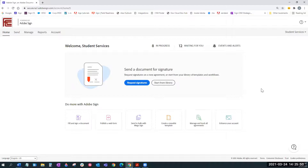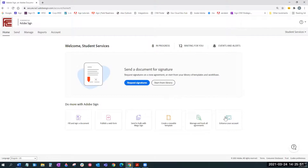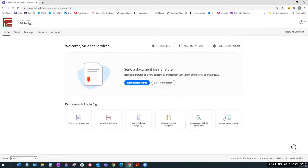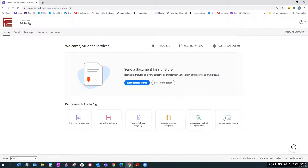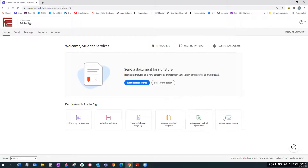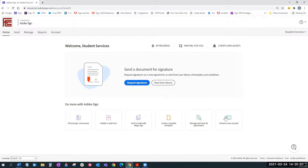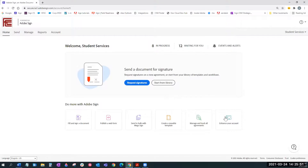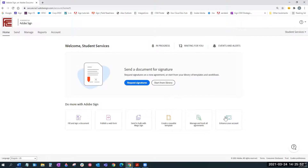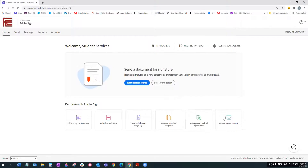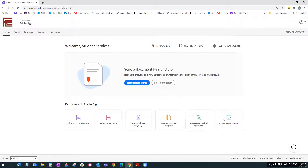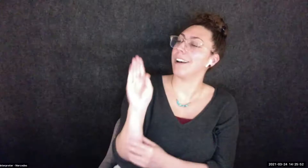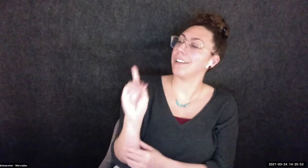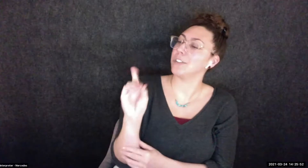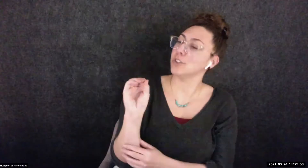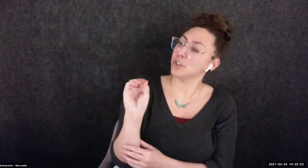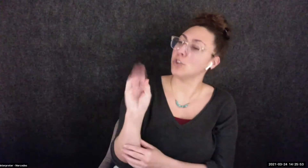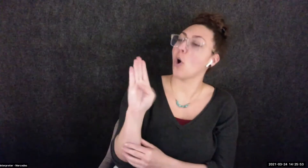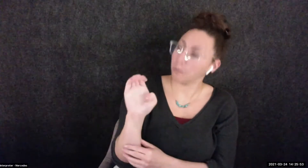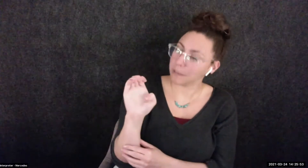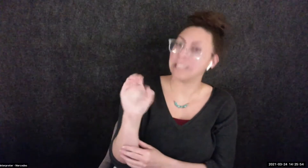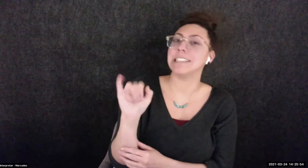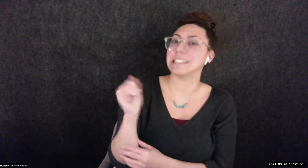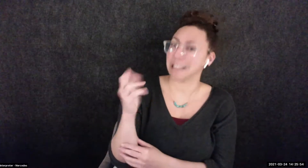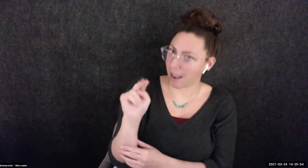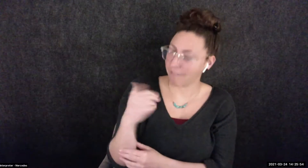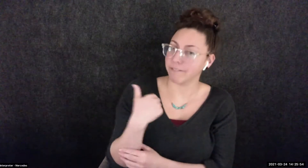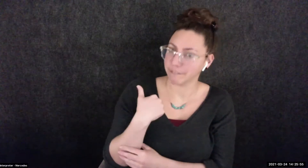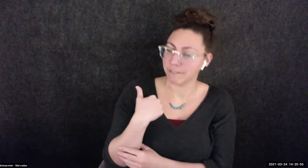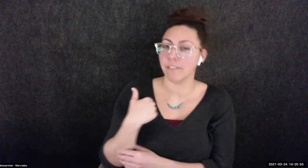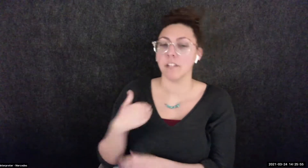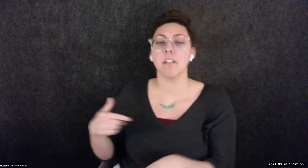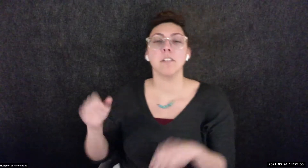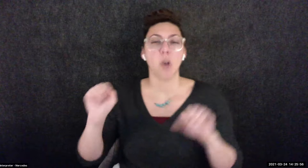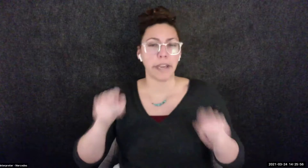and take over share, screen sharing again to show that portion and then once I get the